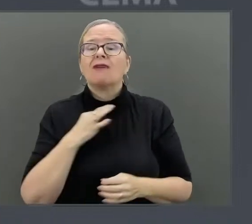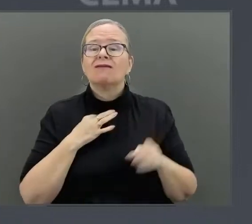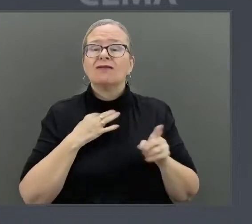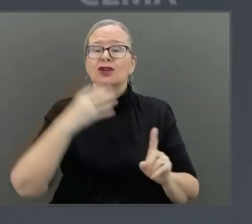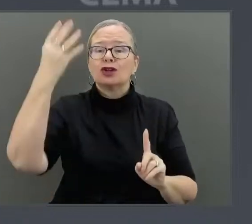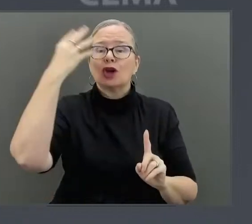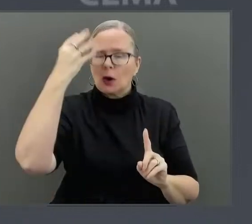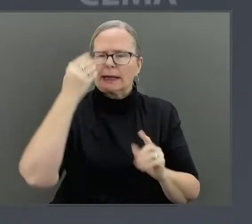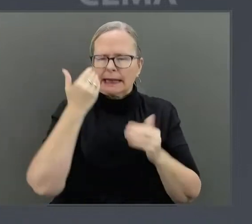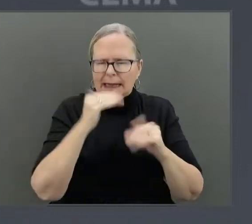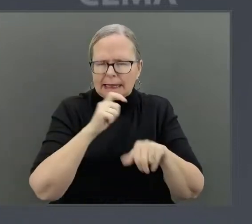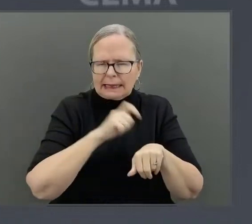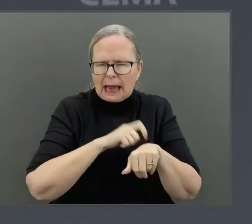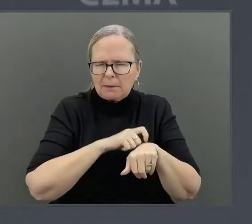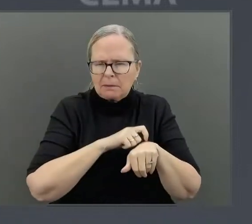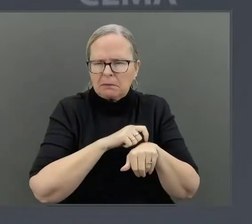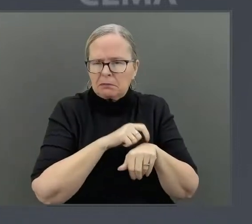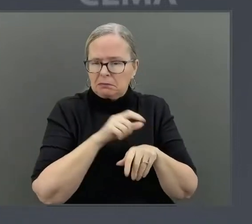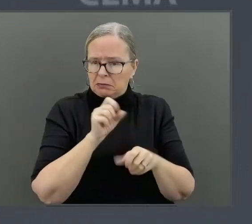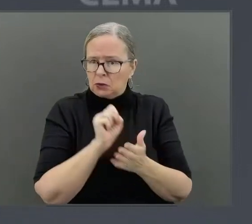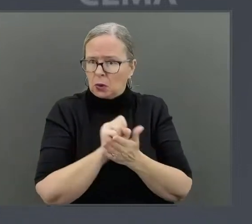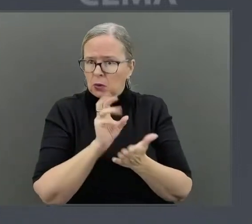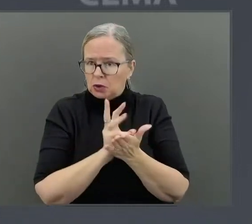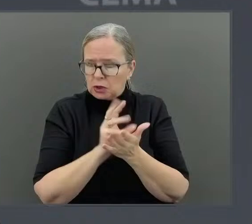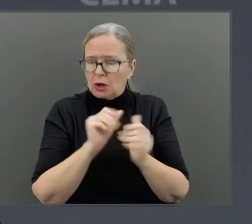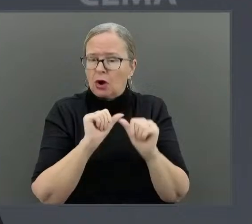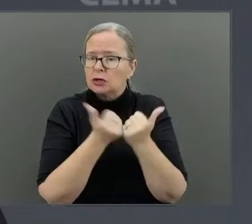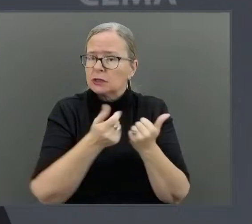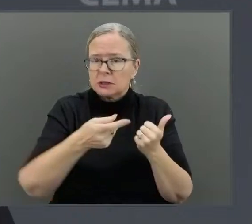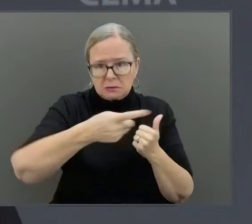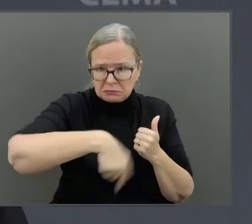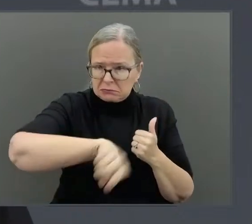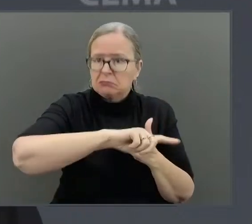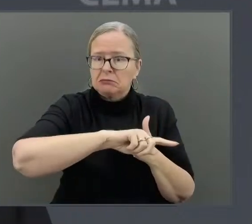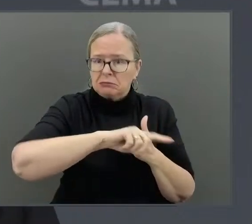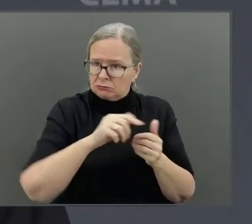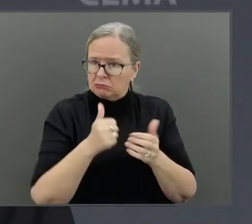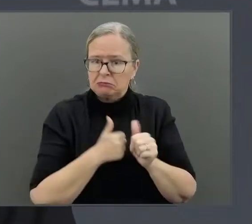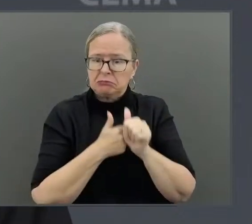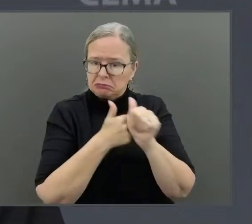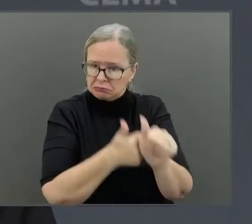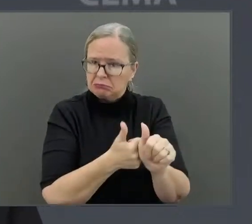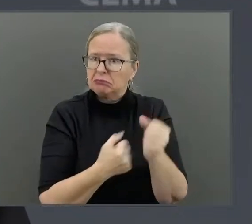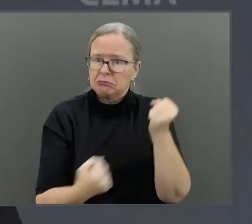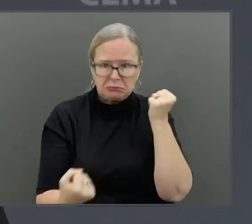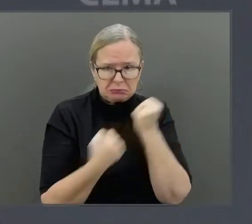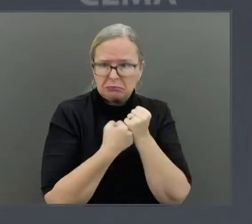their part they are still very much open and supporting Calgary's unhoused population we can't